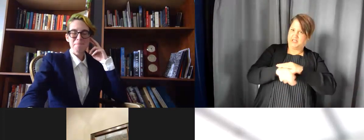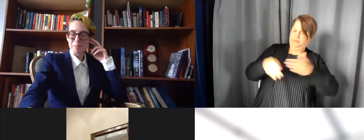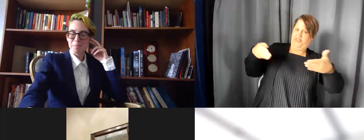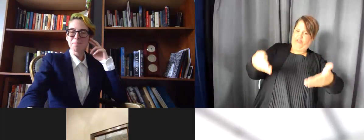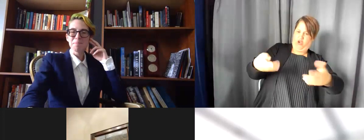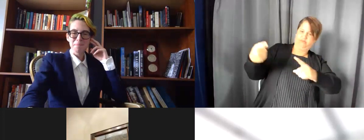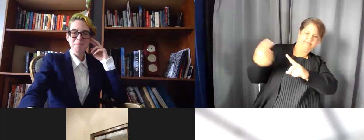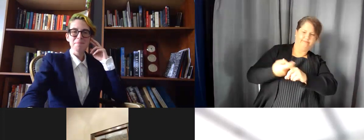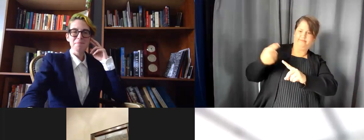Farrah Garland: you think so, too.